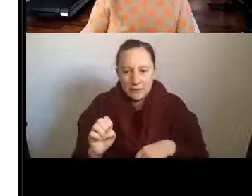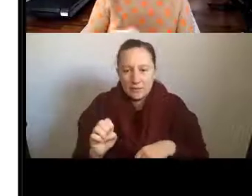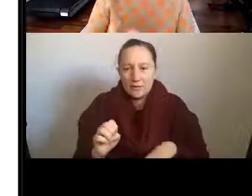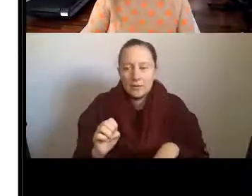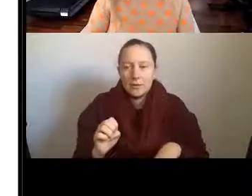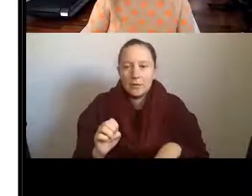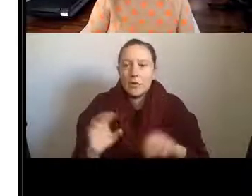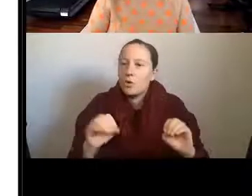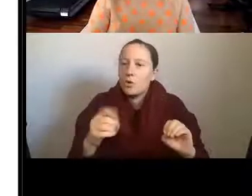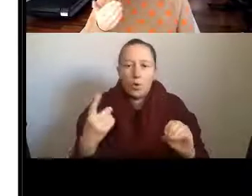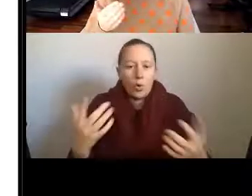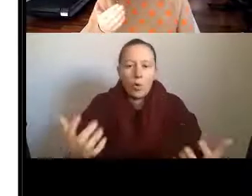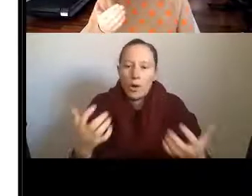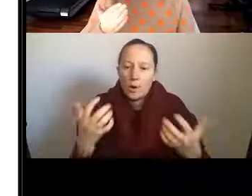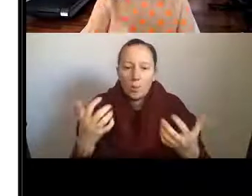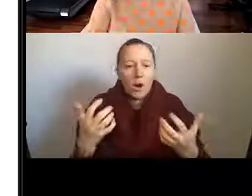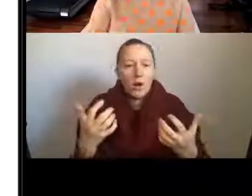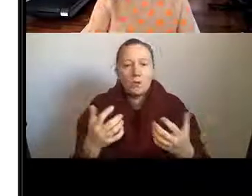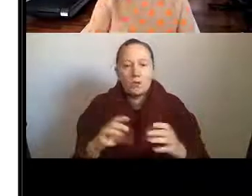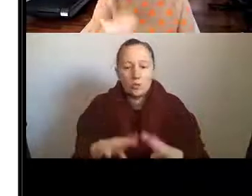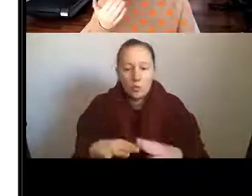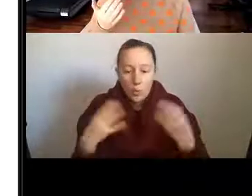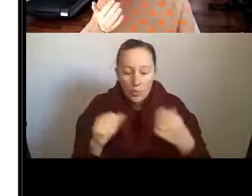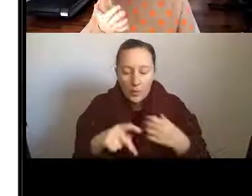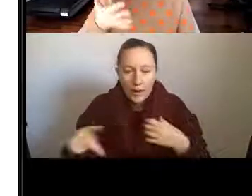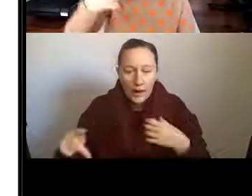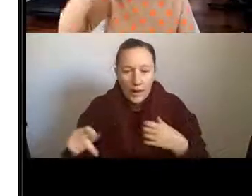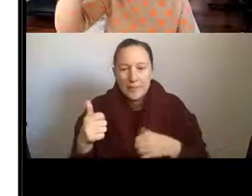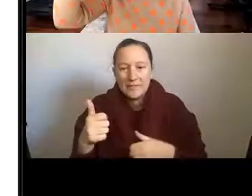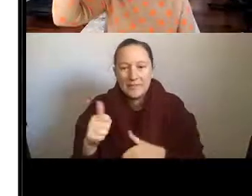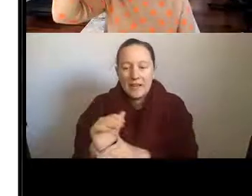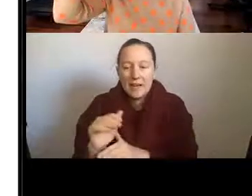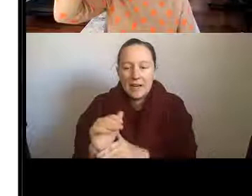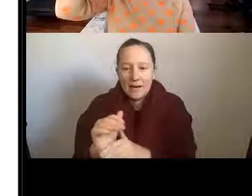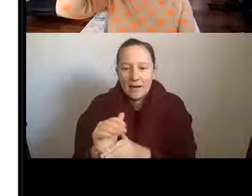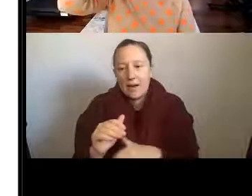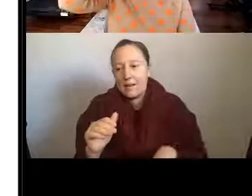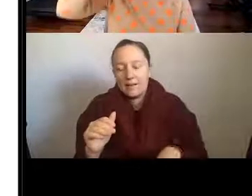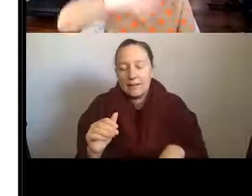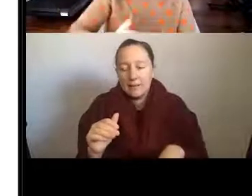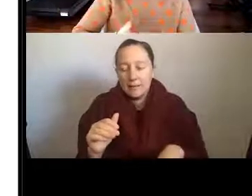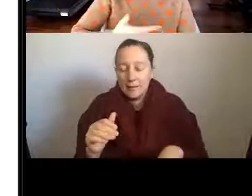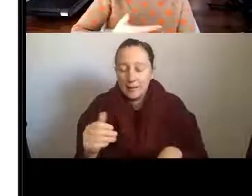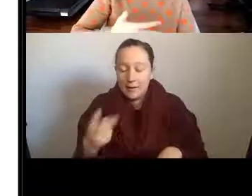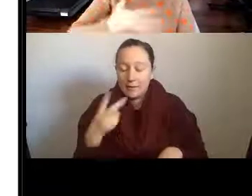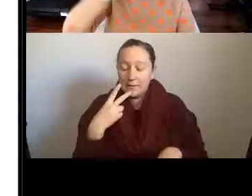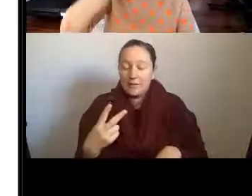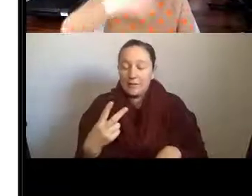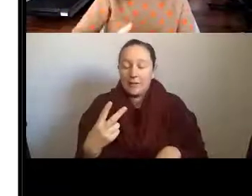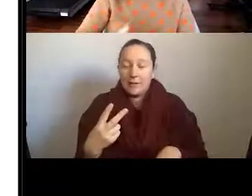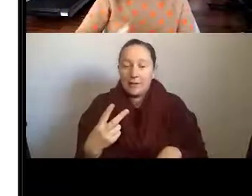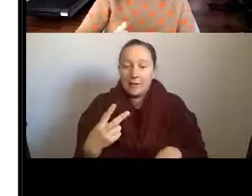No one wants to open an application at 10 o'clock at night and be greeted by a wall of dense text.